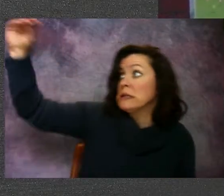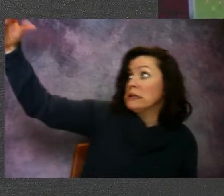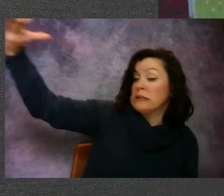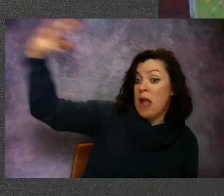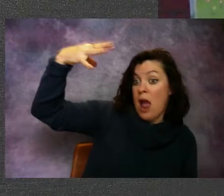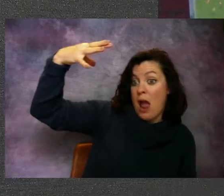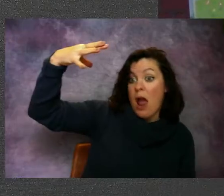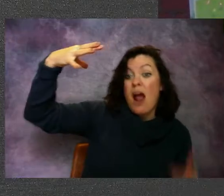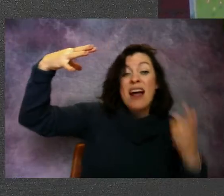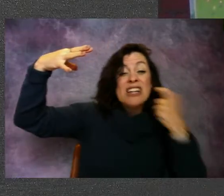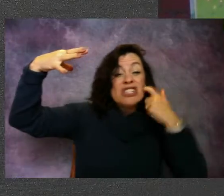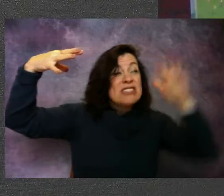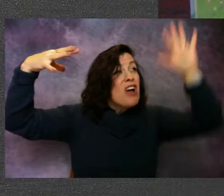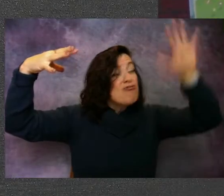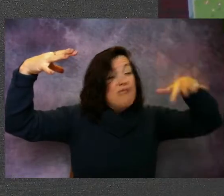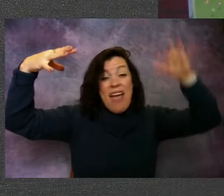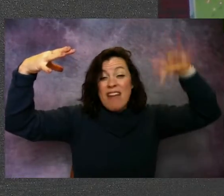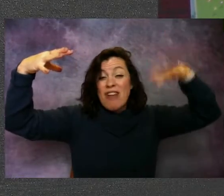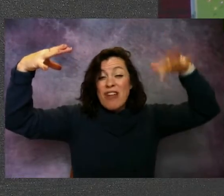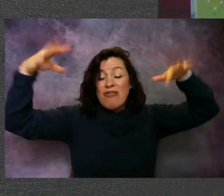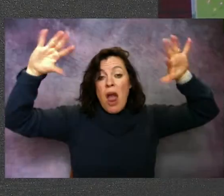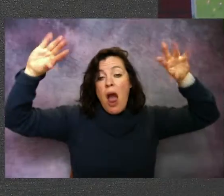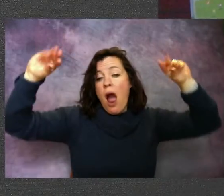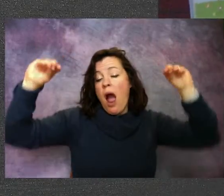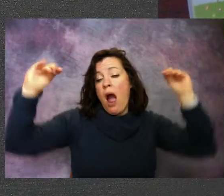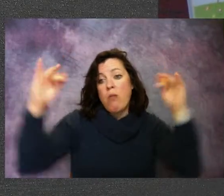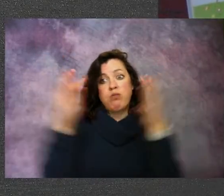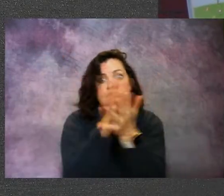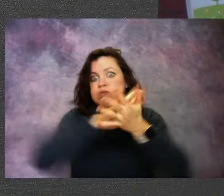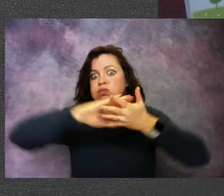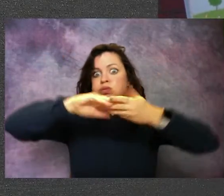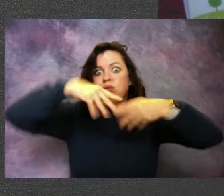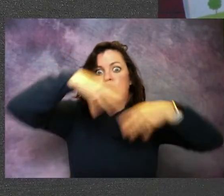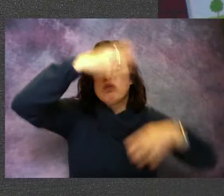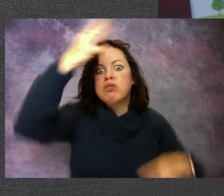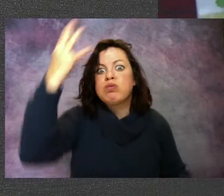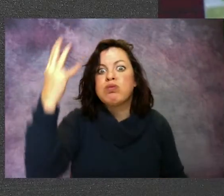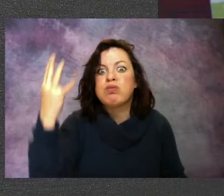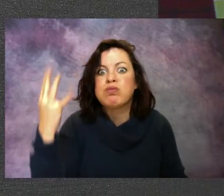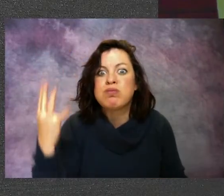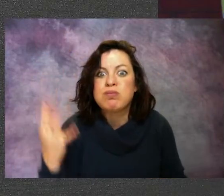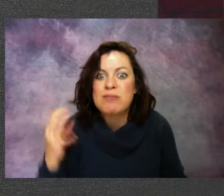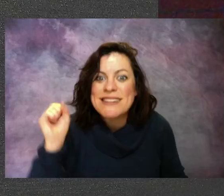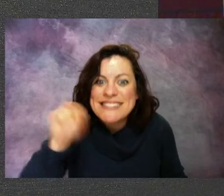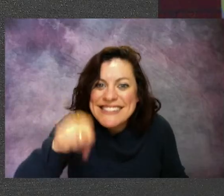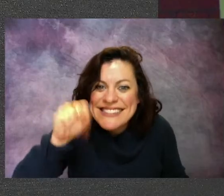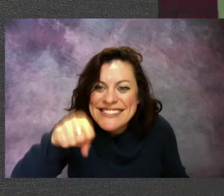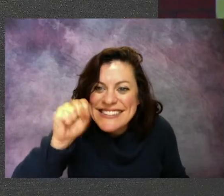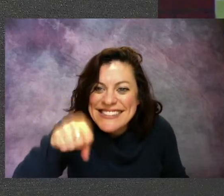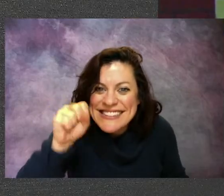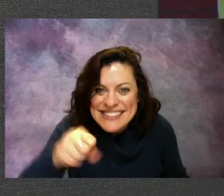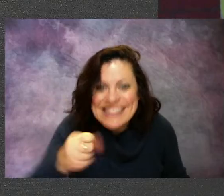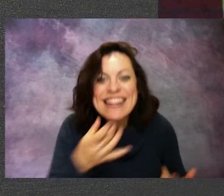tiny water droplets in the air break the sunlight up into different colors and that is the rainbow.